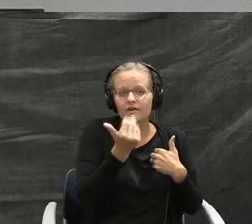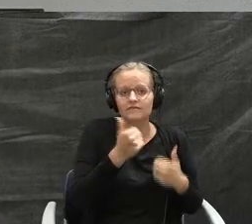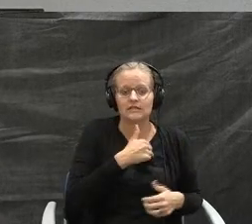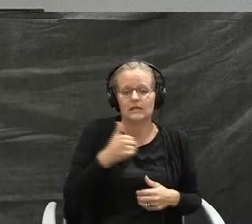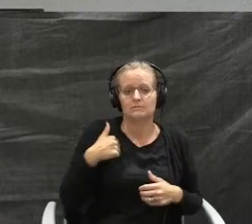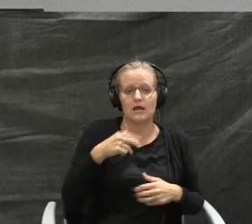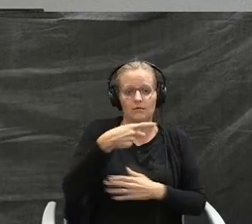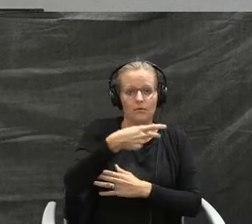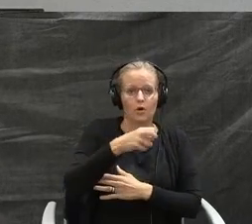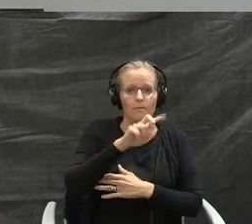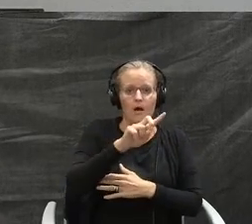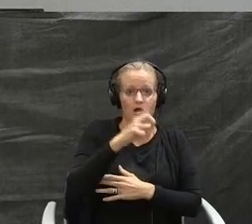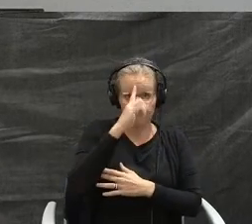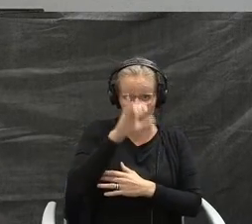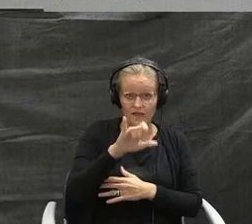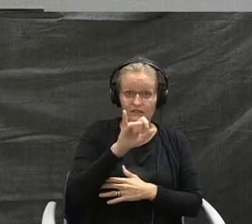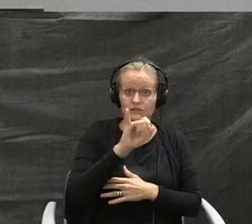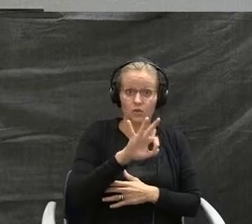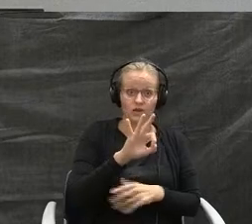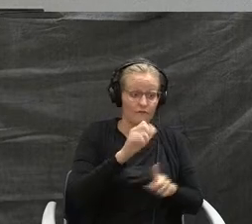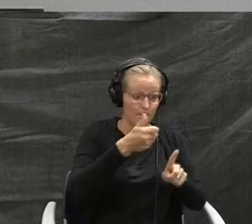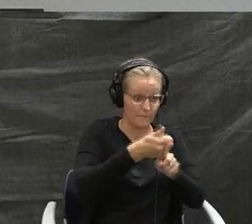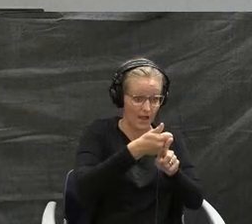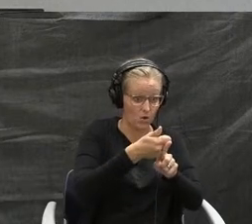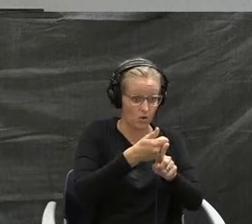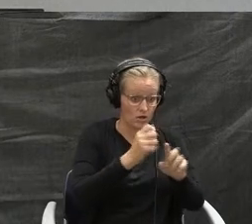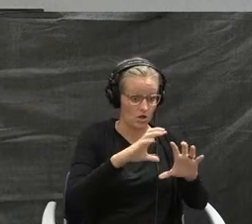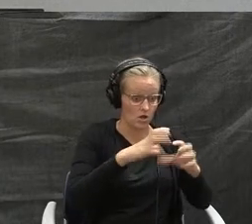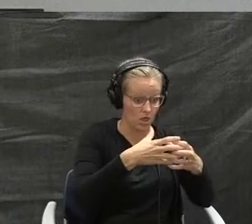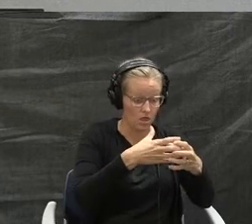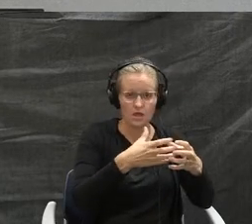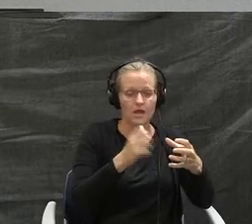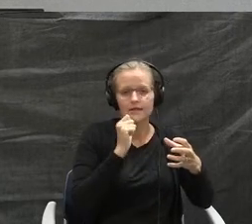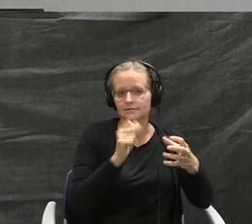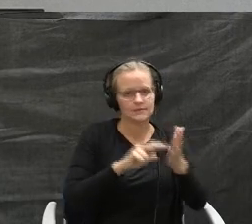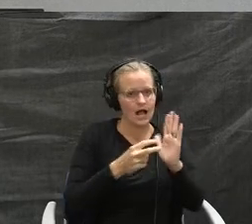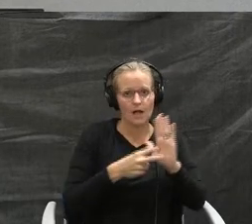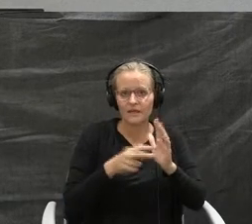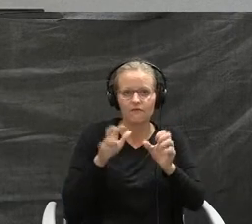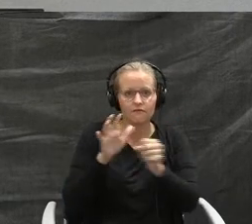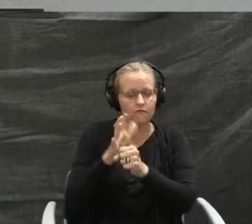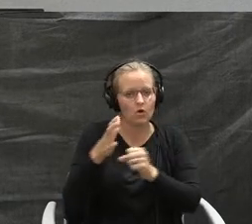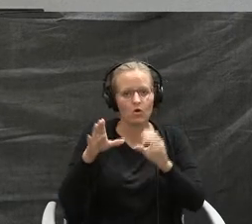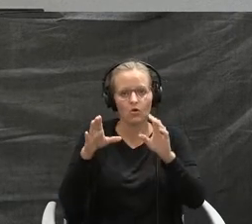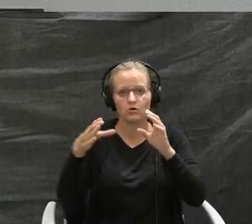of the whole school has to close down if we get it happen to get a case.